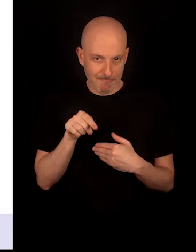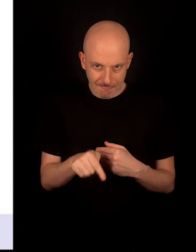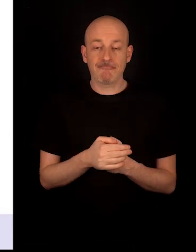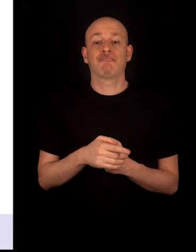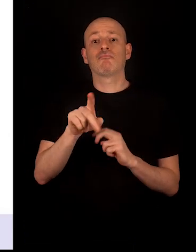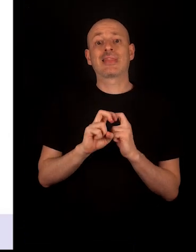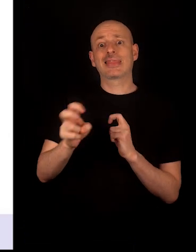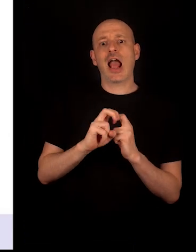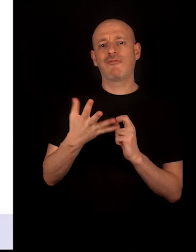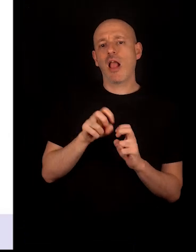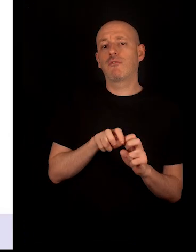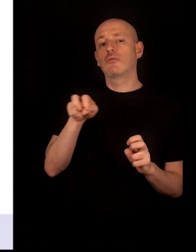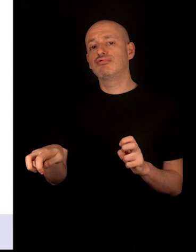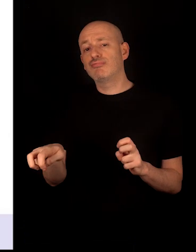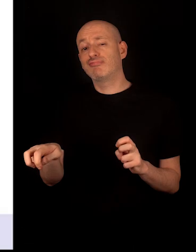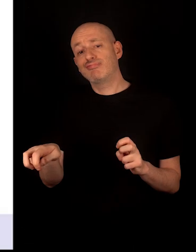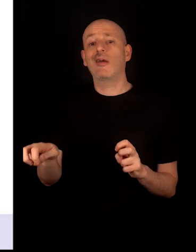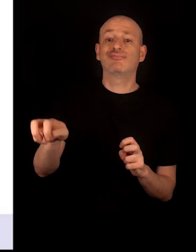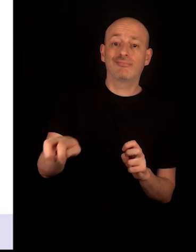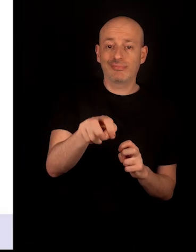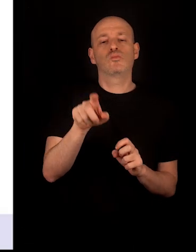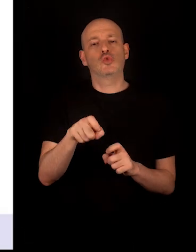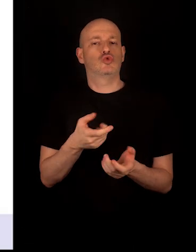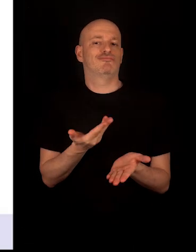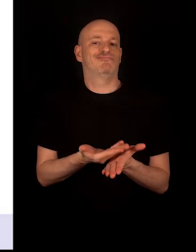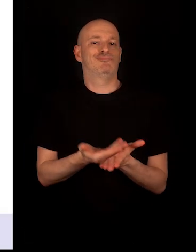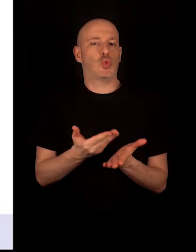If your travel includes stopovers, you must be able to show the complete